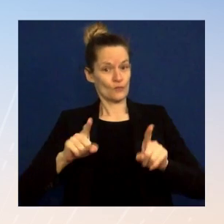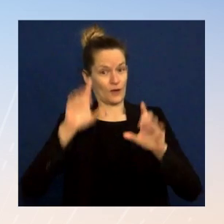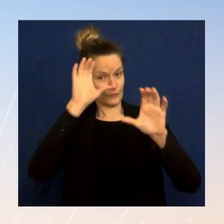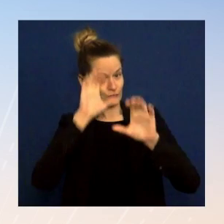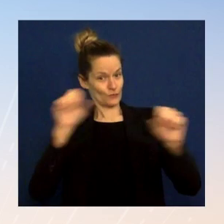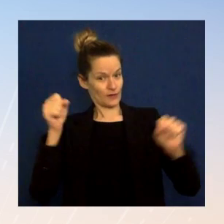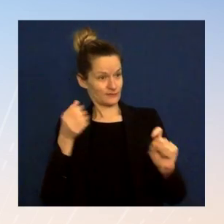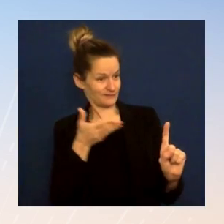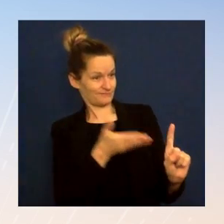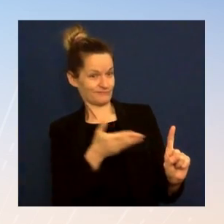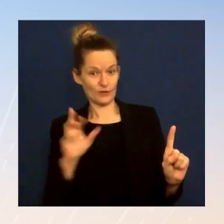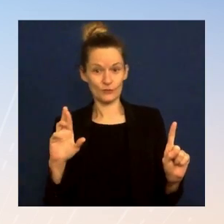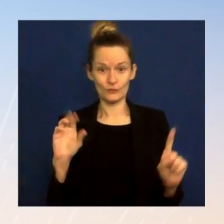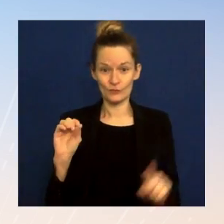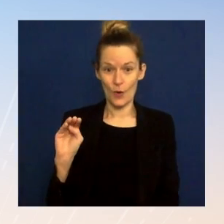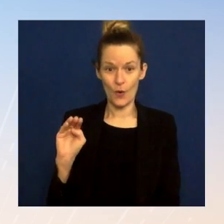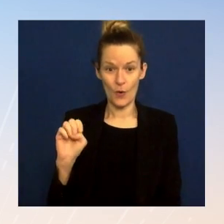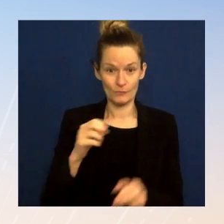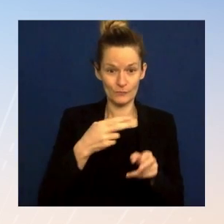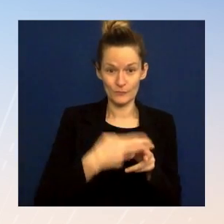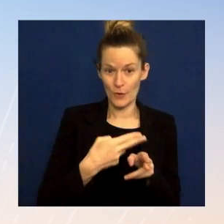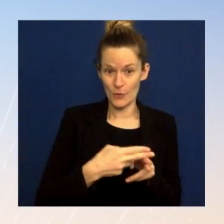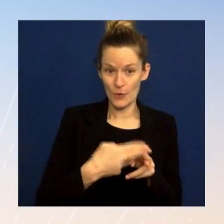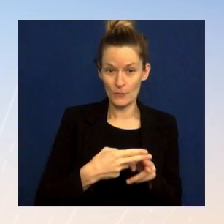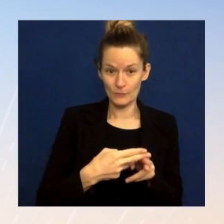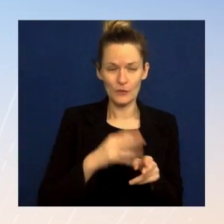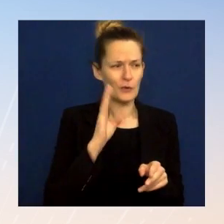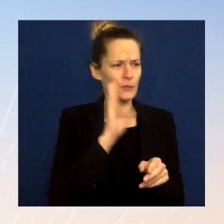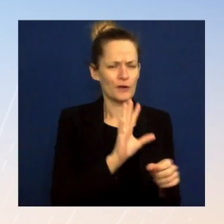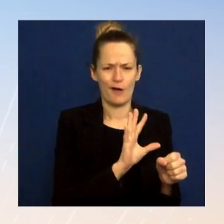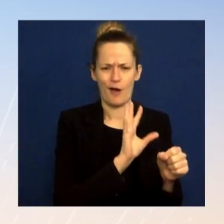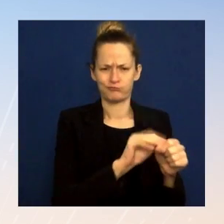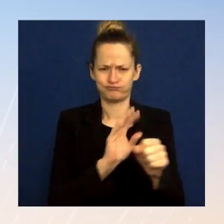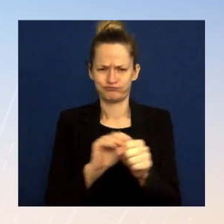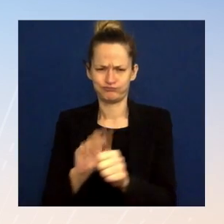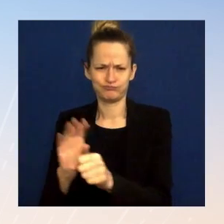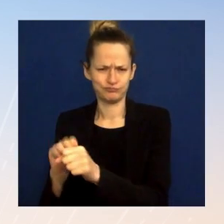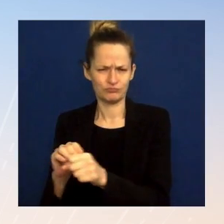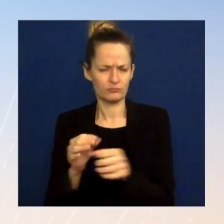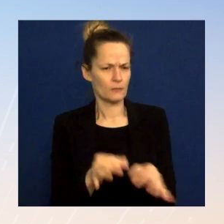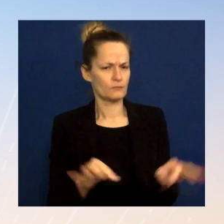to engage with key leaders on a range of issues of importance to the American people,